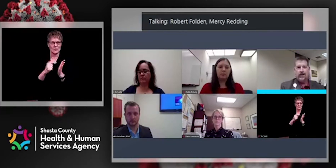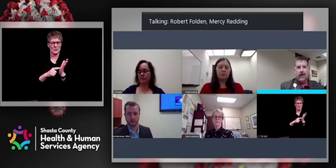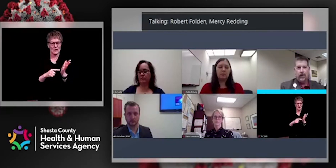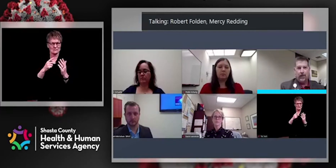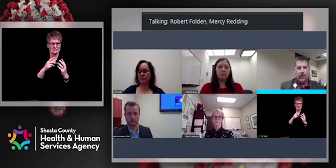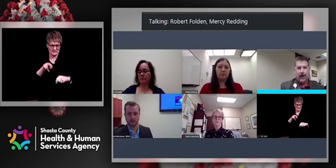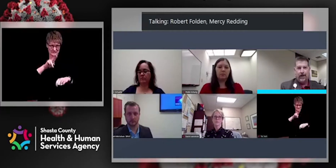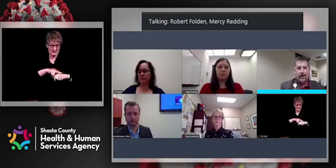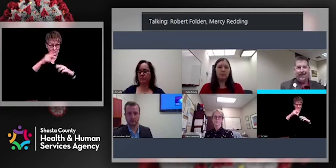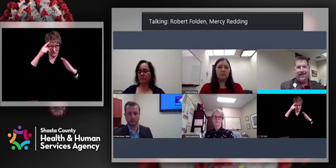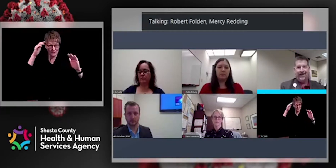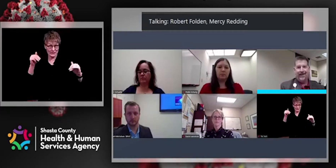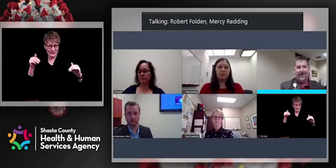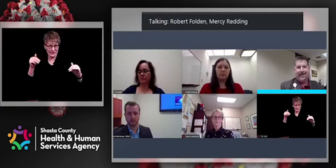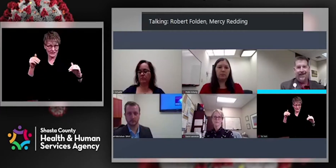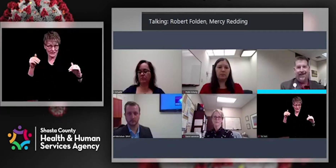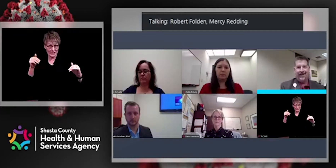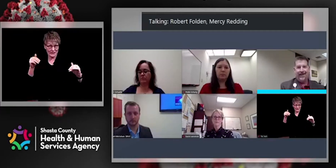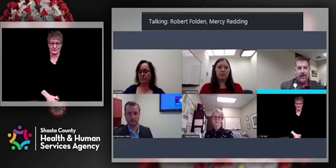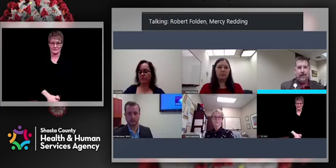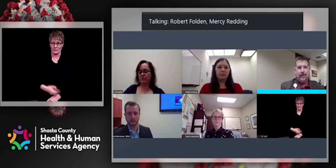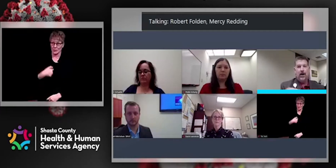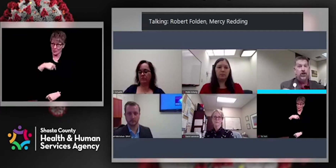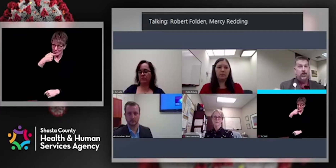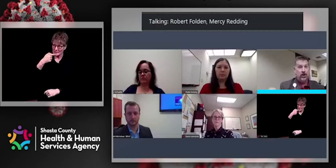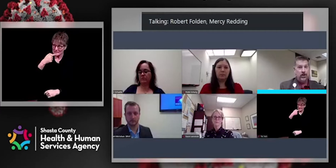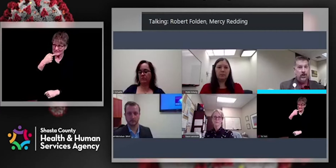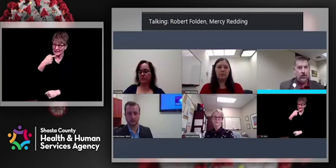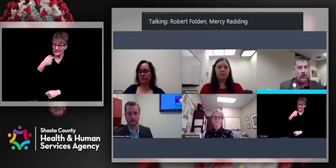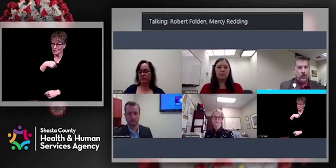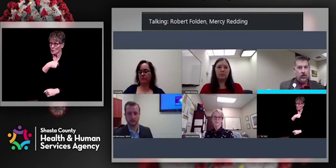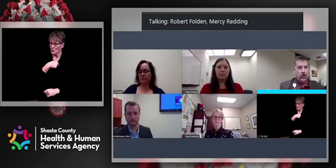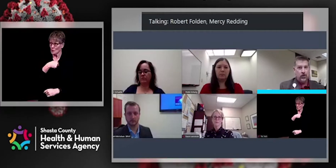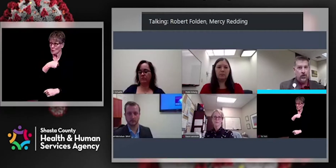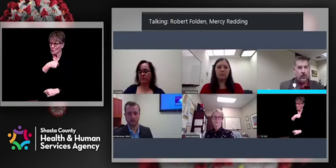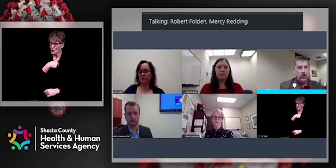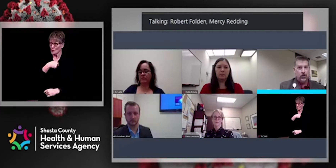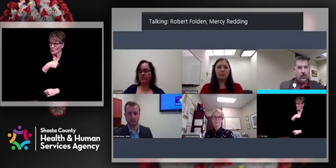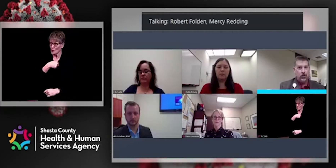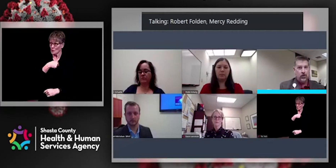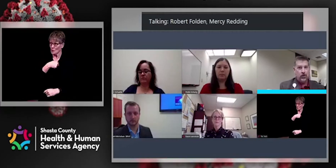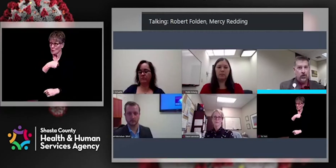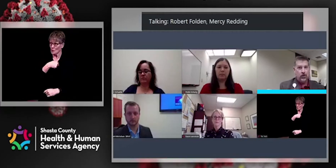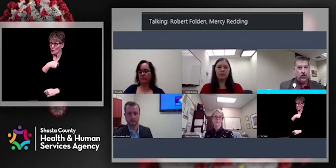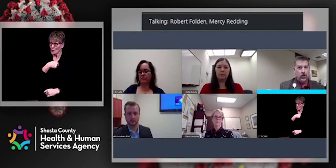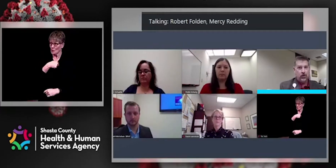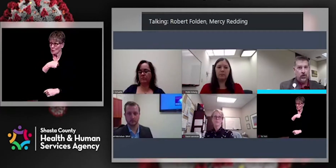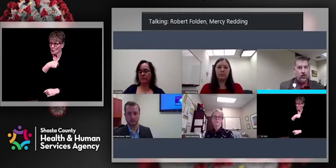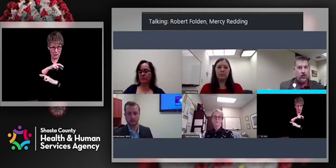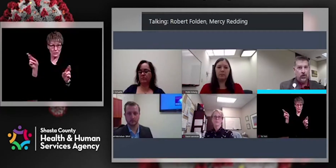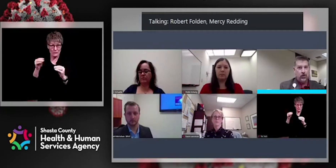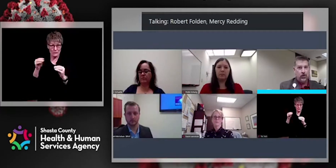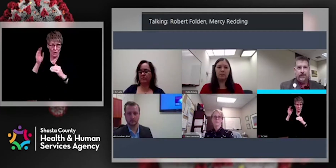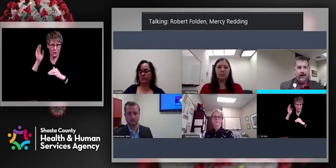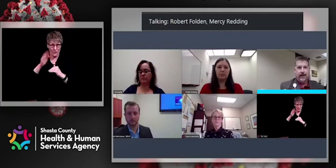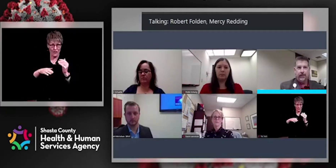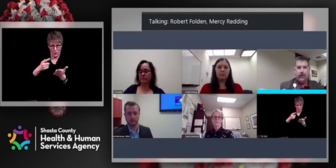when we say we're prepared, we're prepared beyond just what's reported. And the definitions in that